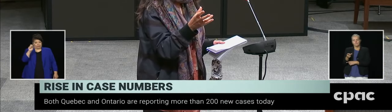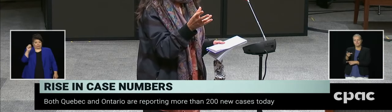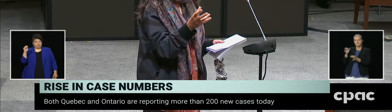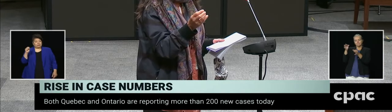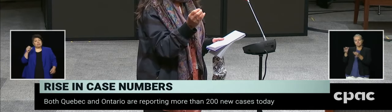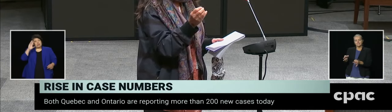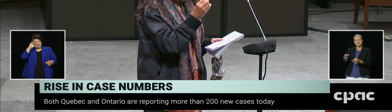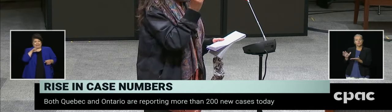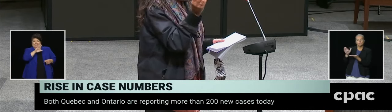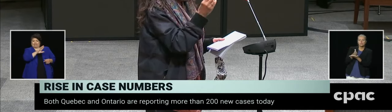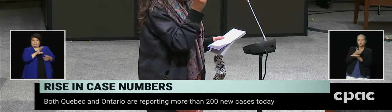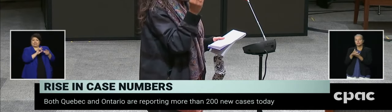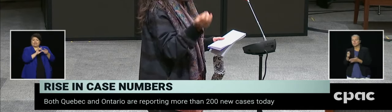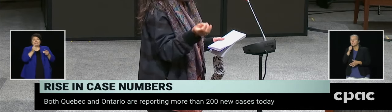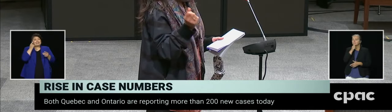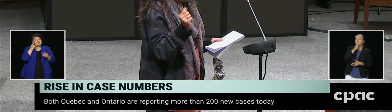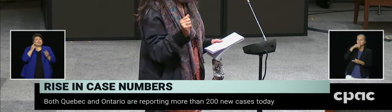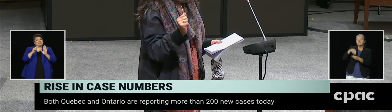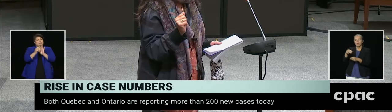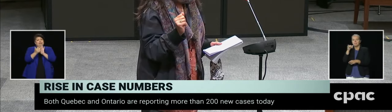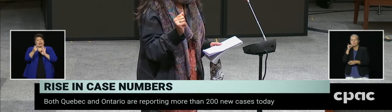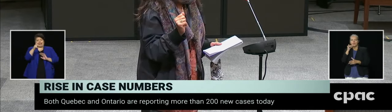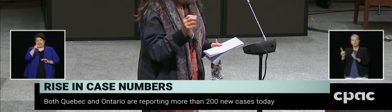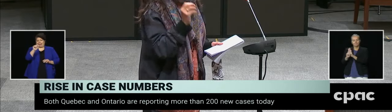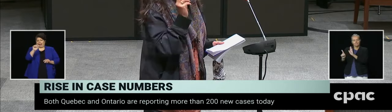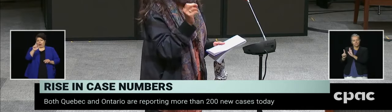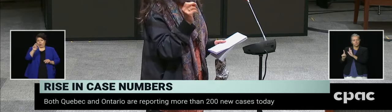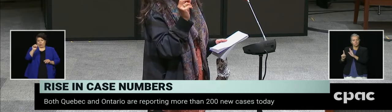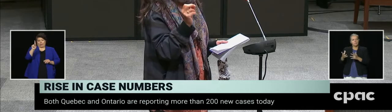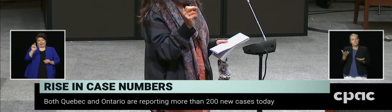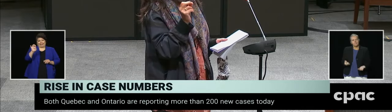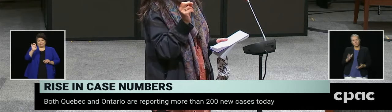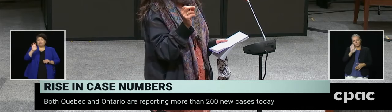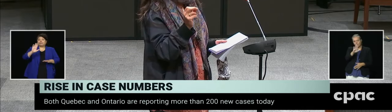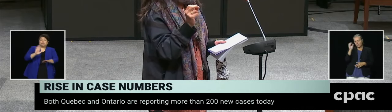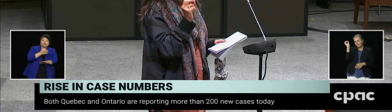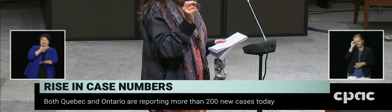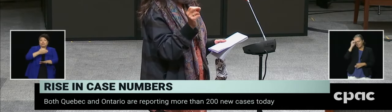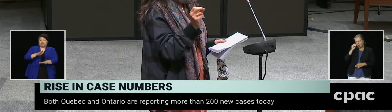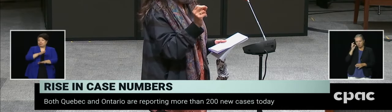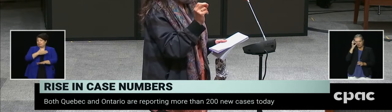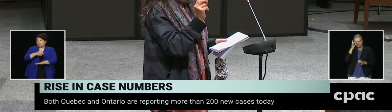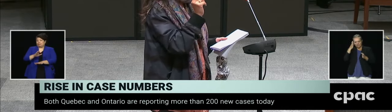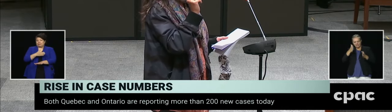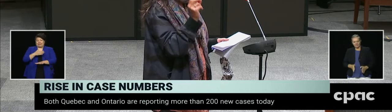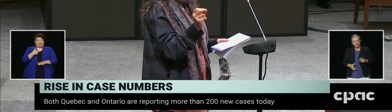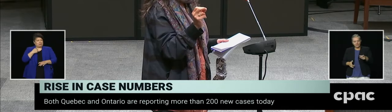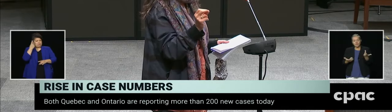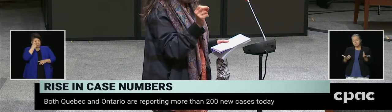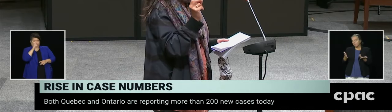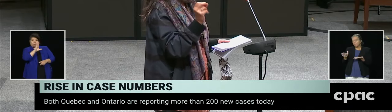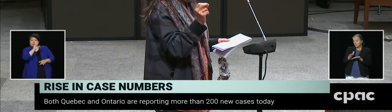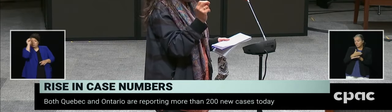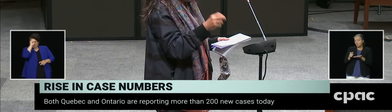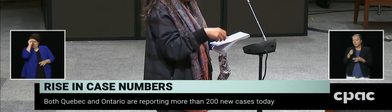BUT QUEBEC HAS JUST PROHIBITED